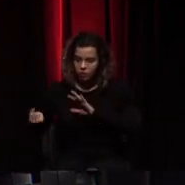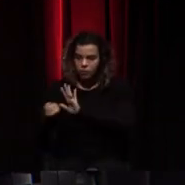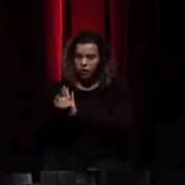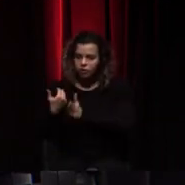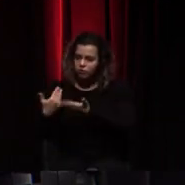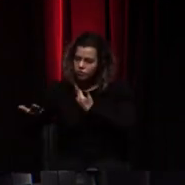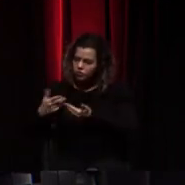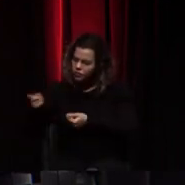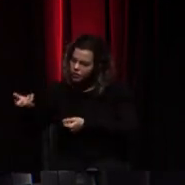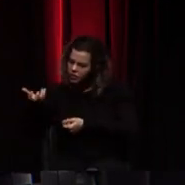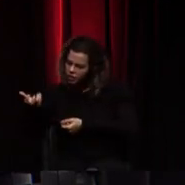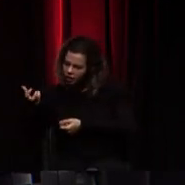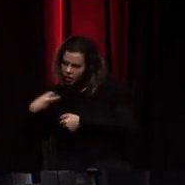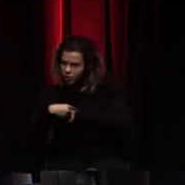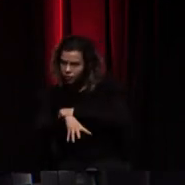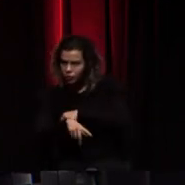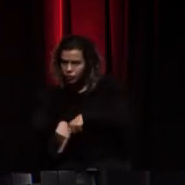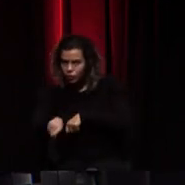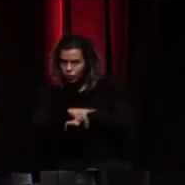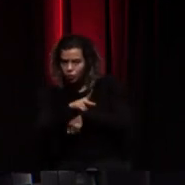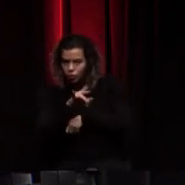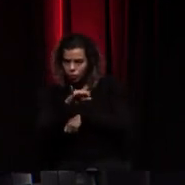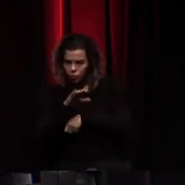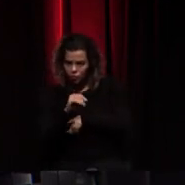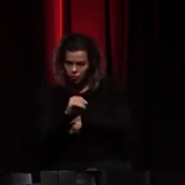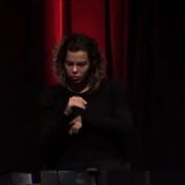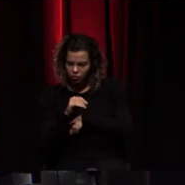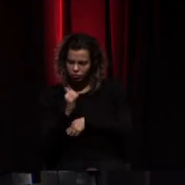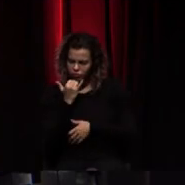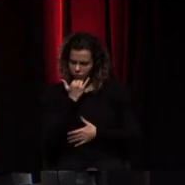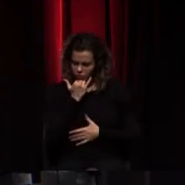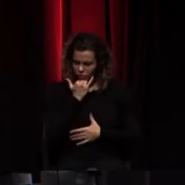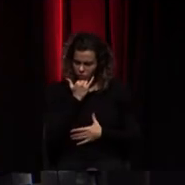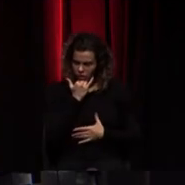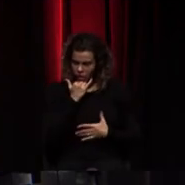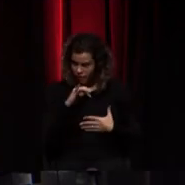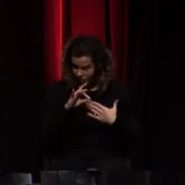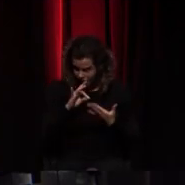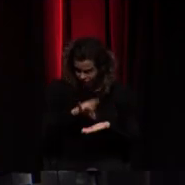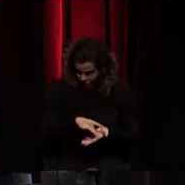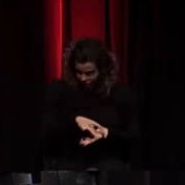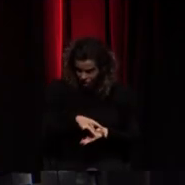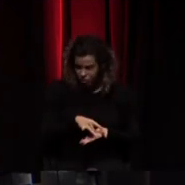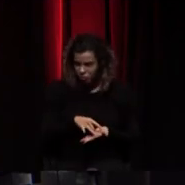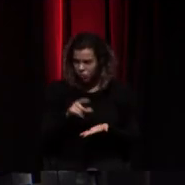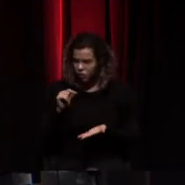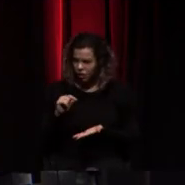what it wants to say to its audience. And the question: “What is the brand’s real interference